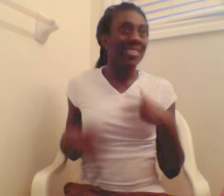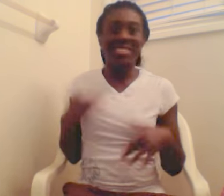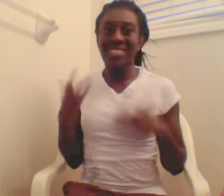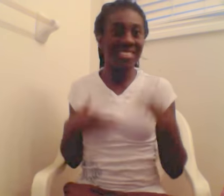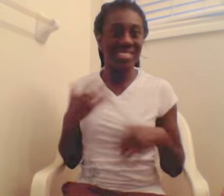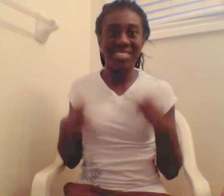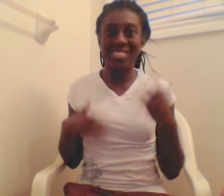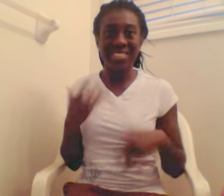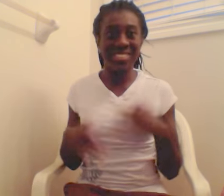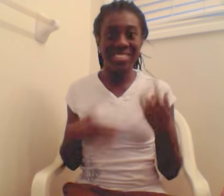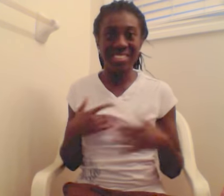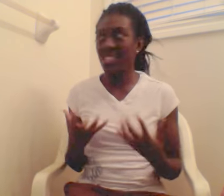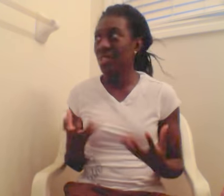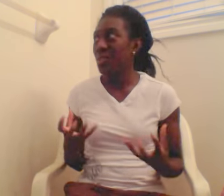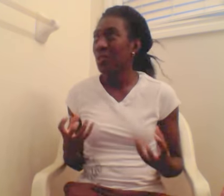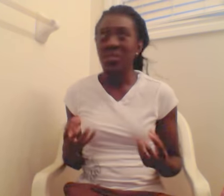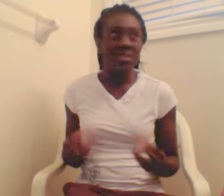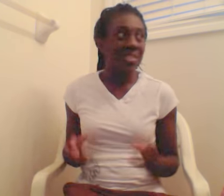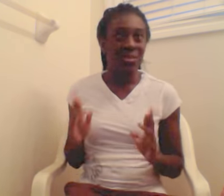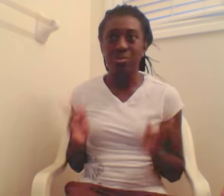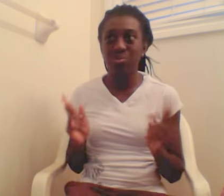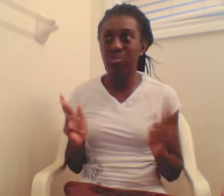excited: Universal Expression of Emotion- Happy